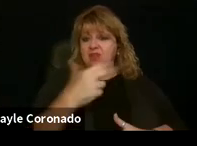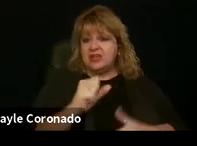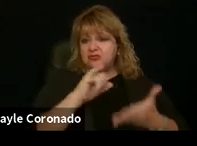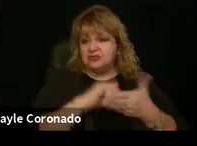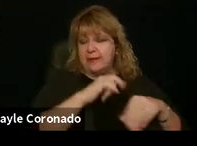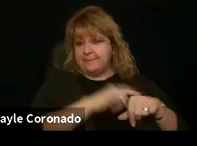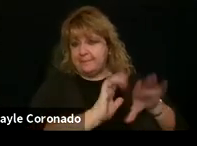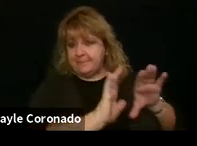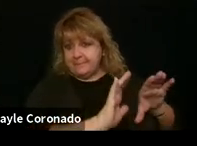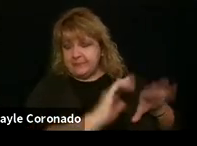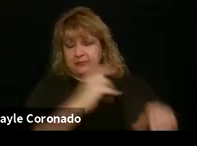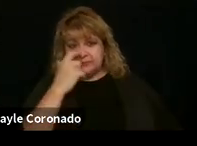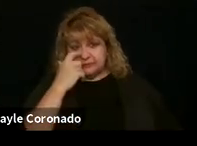As a lawyer.